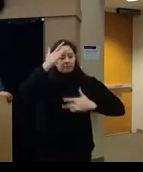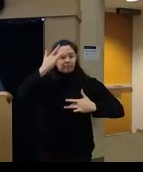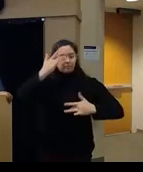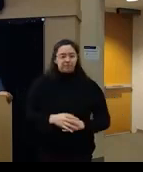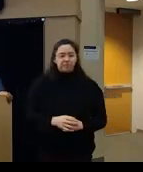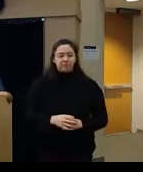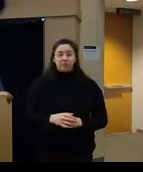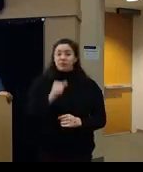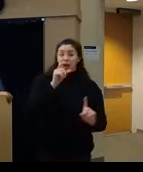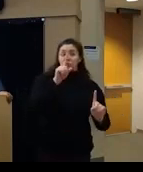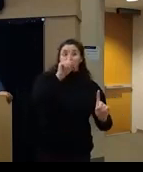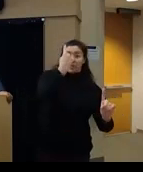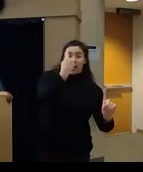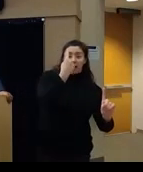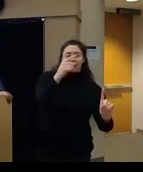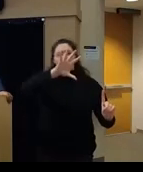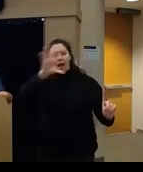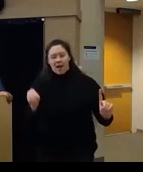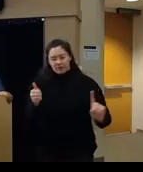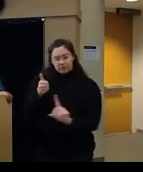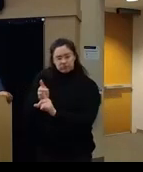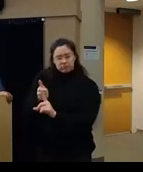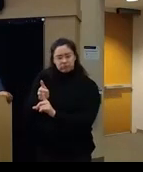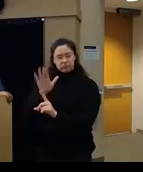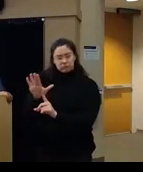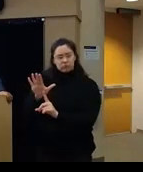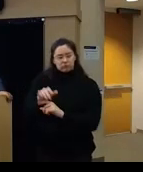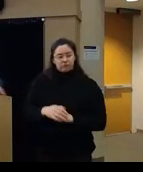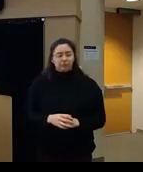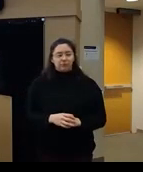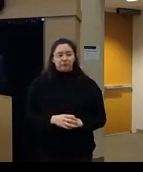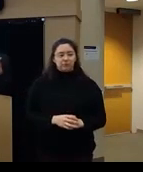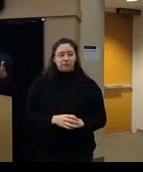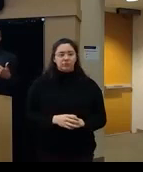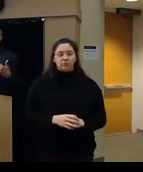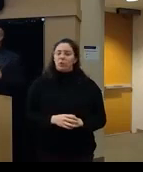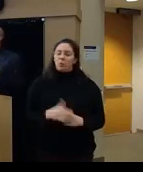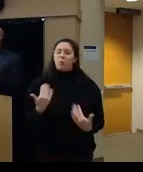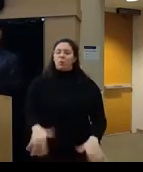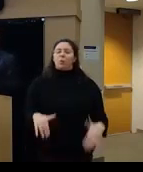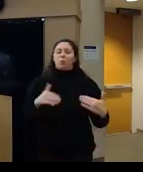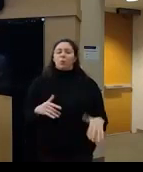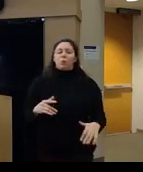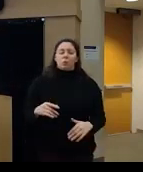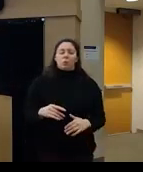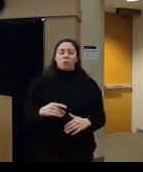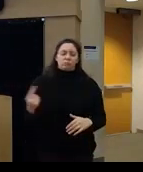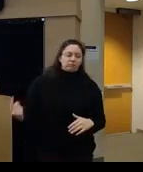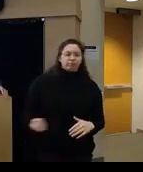not only is it black it's African right and this is digging at some very base Instinct in people